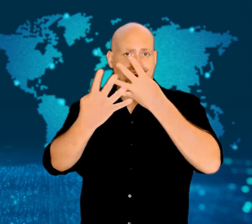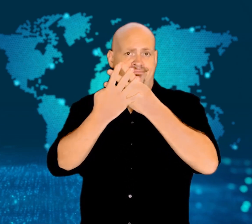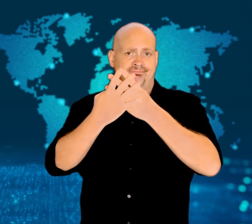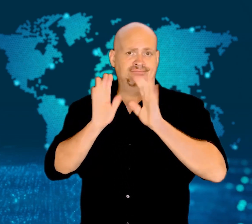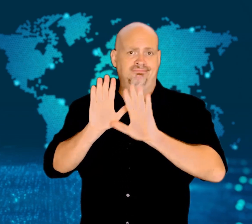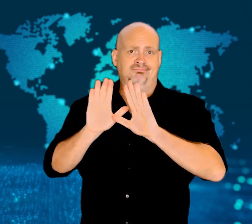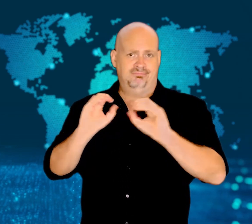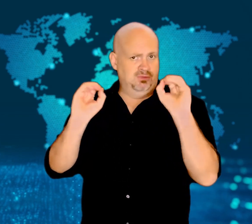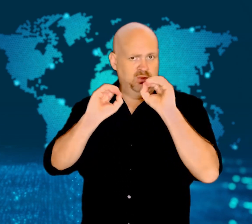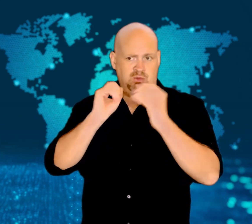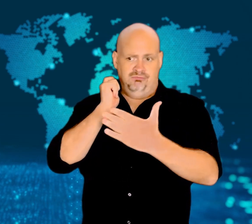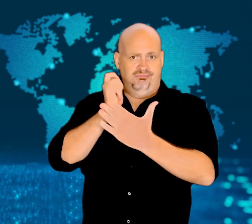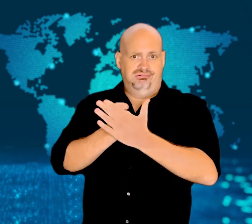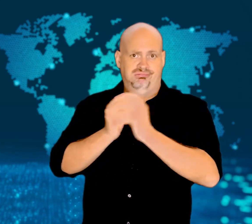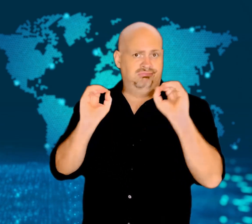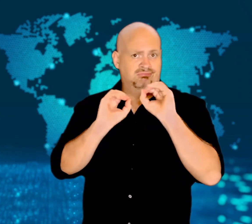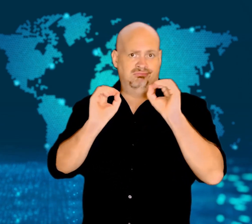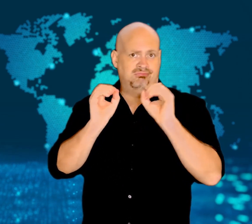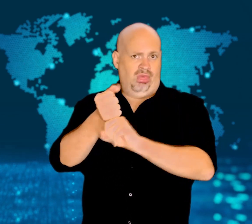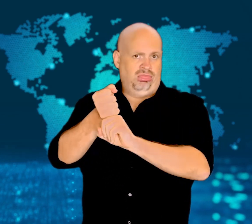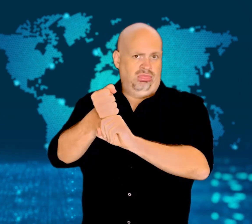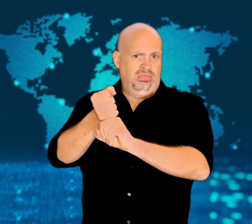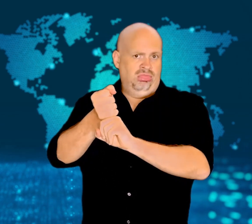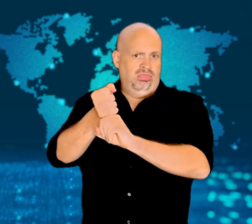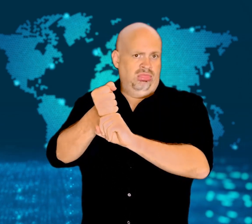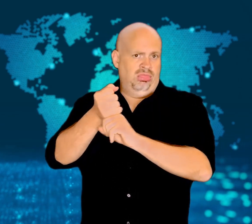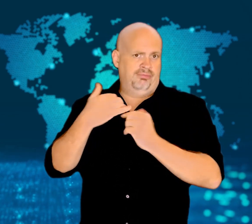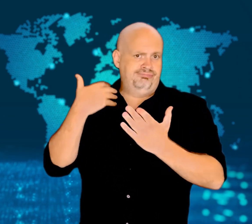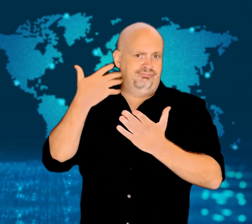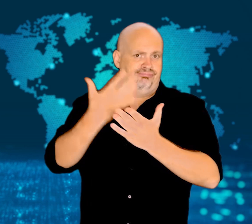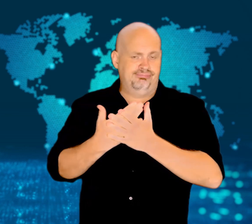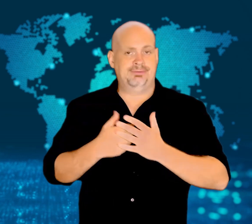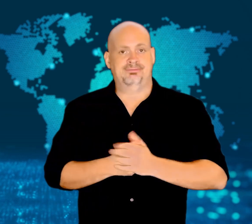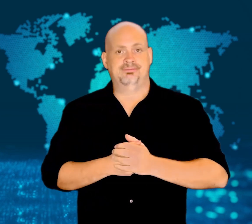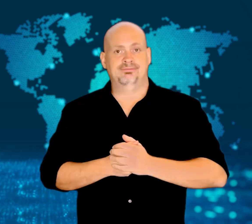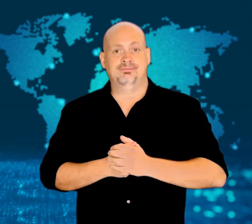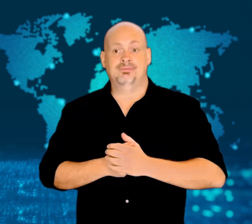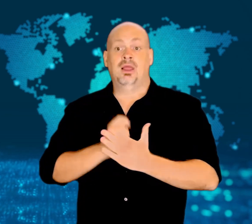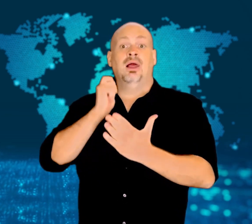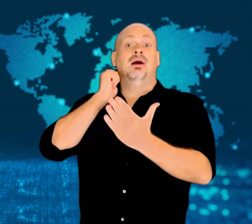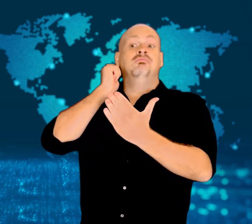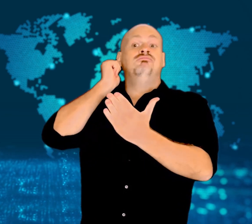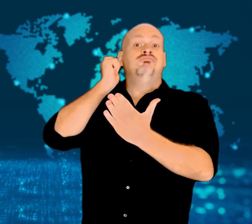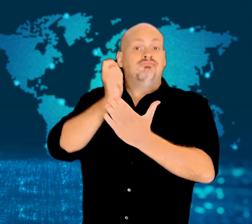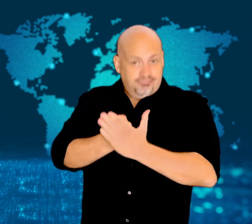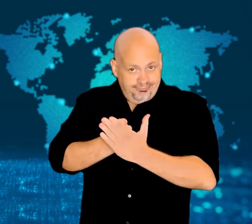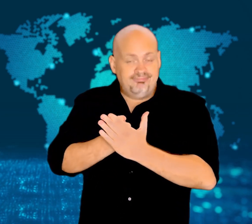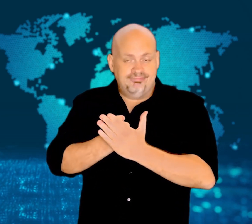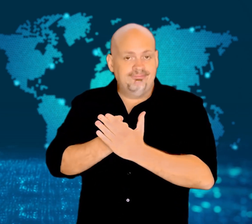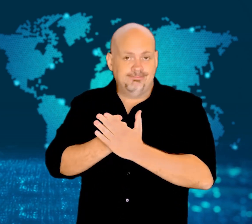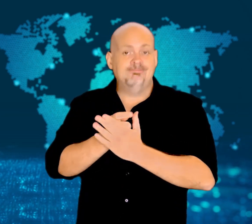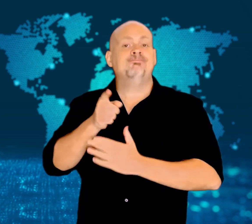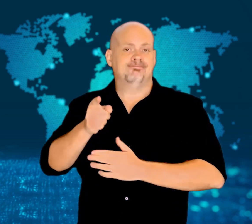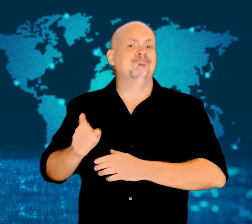Now he has been sentenced to life without possibility of parole.